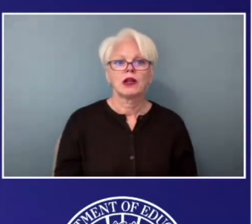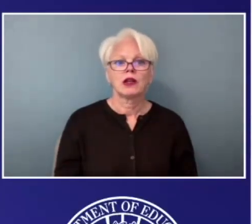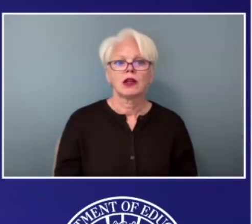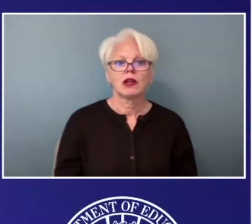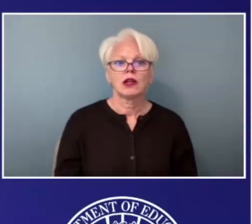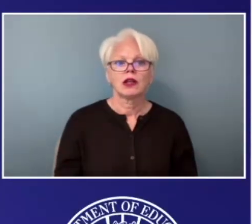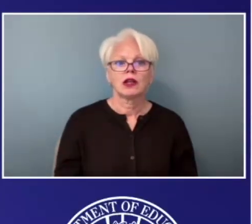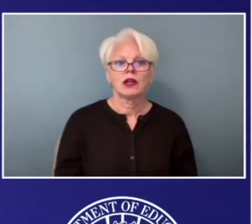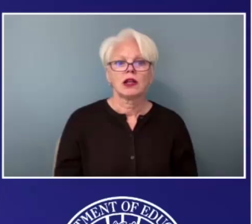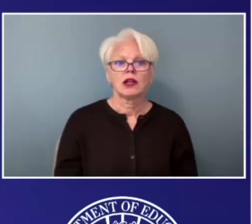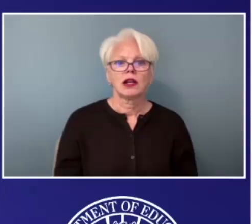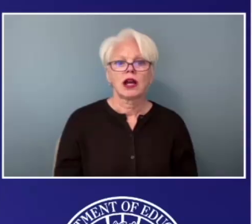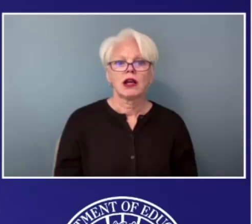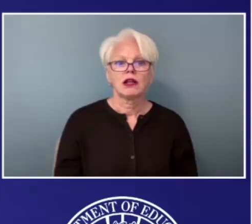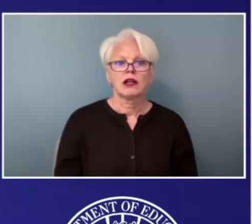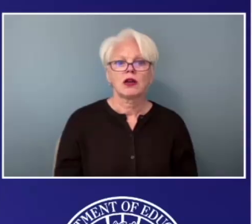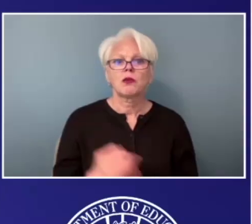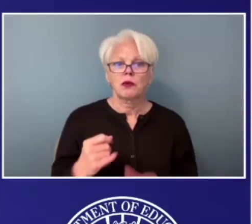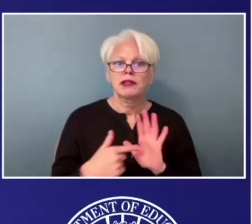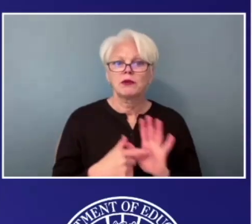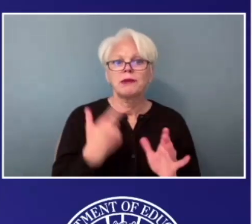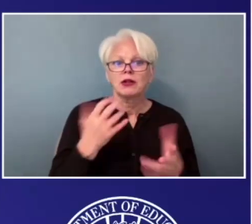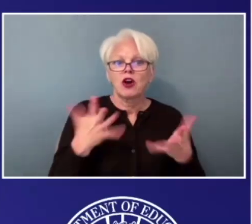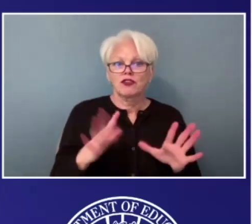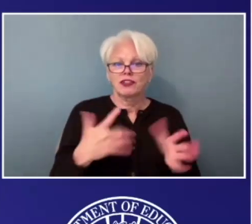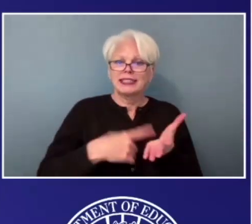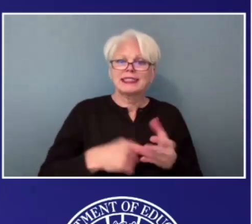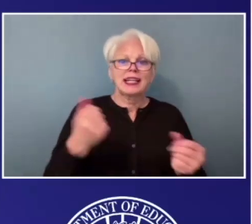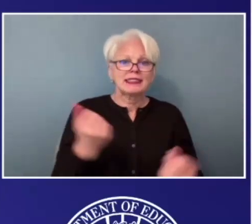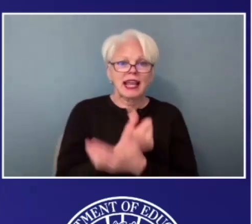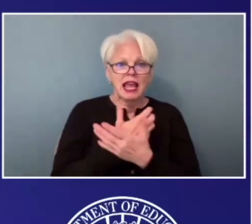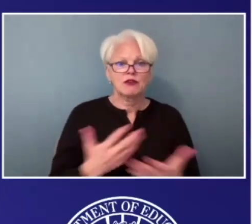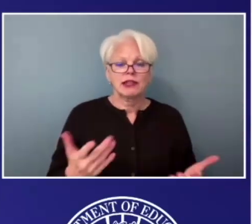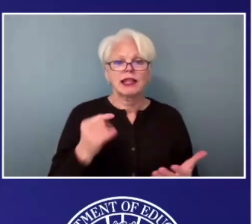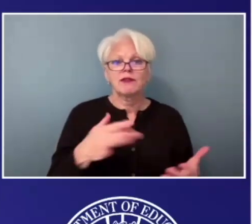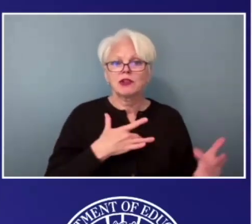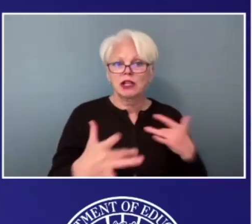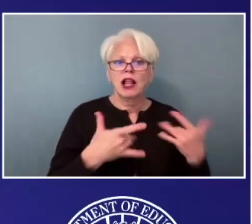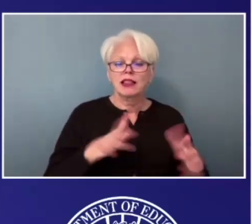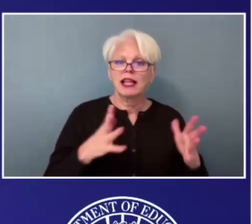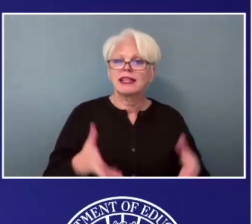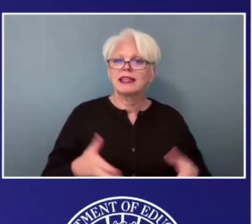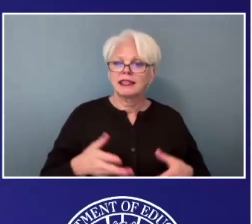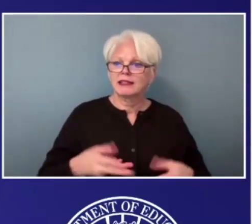this is reflecting that because we've already discussed everything, you know, if there's concerns, let's get them on the table now so that we can